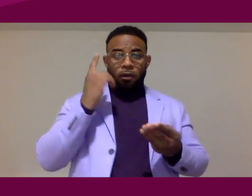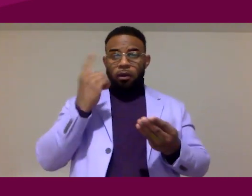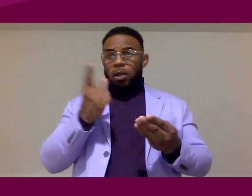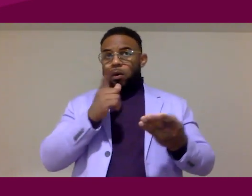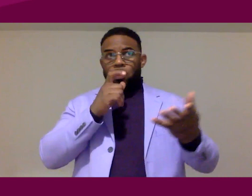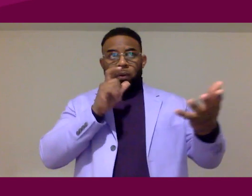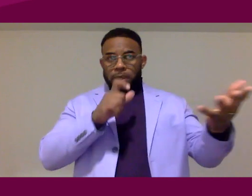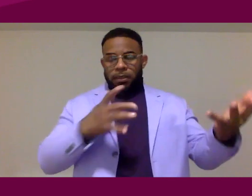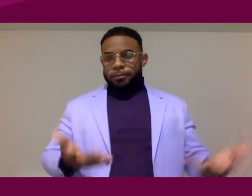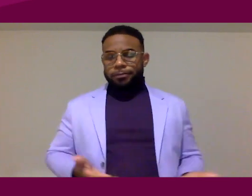needs it.